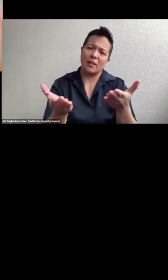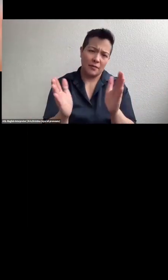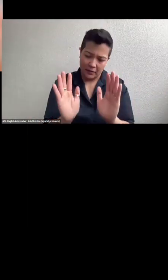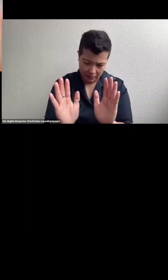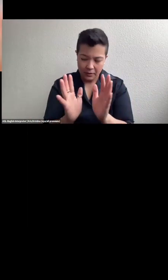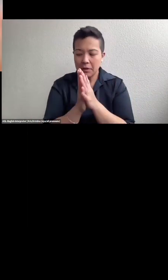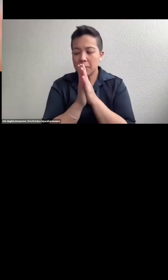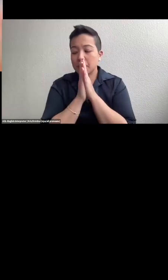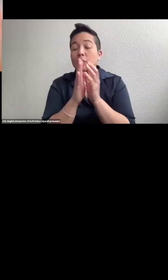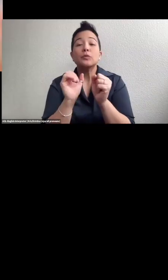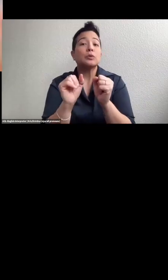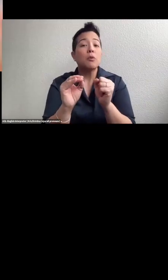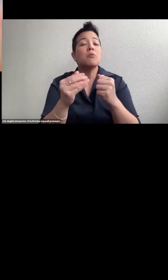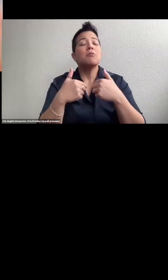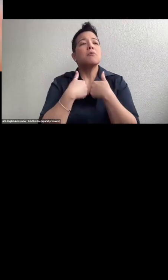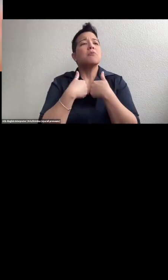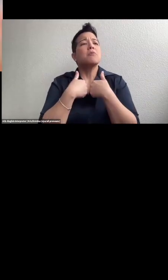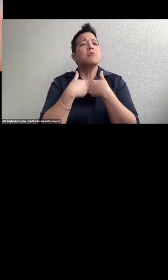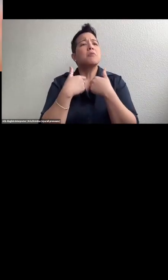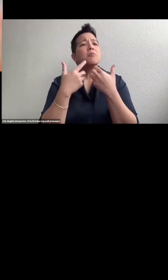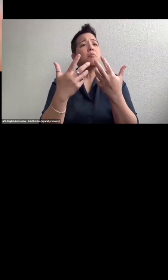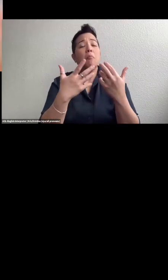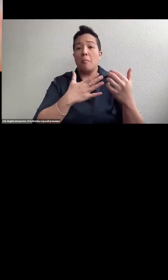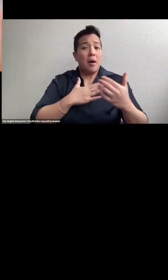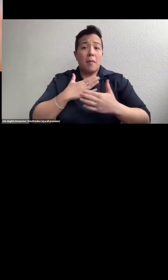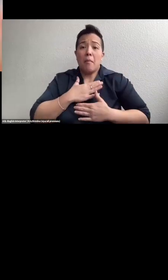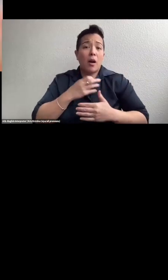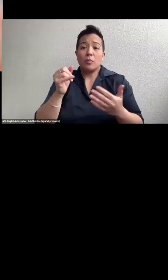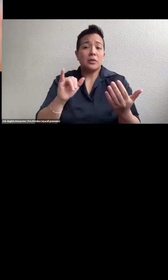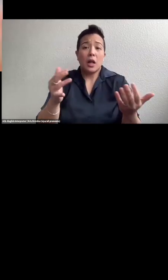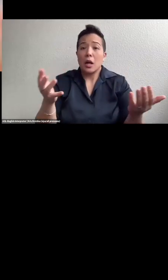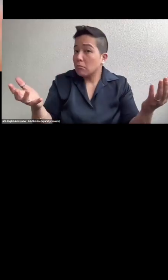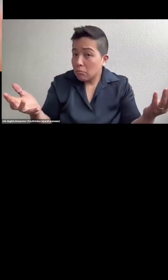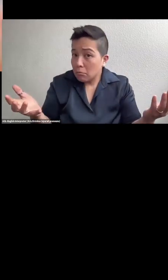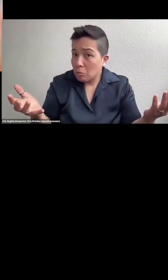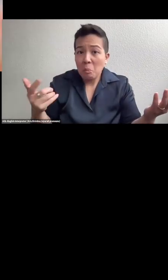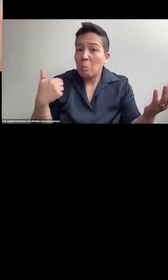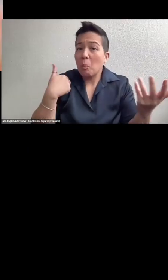So my body was like, we don't want to do this again.